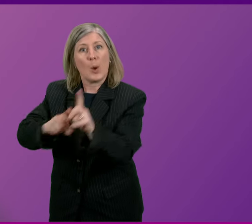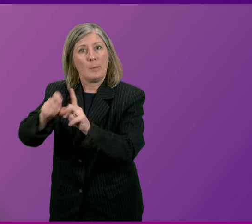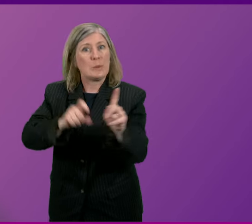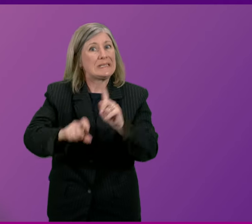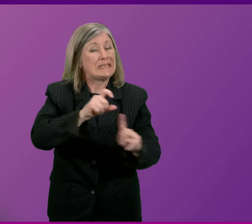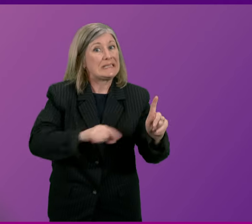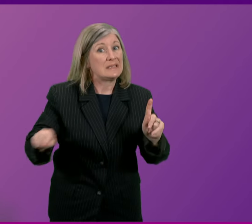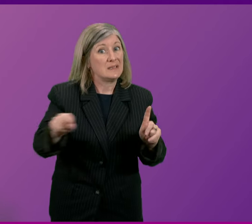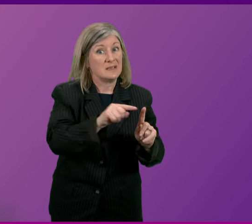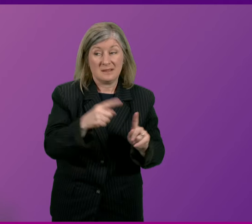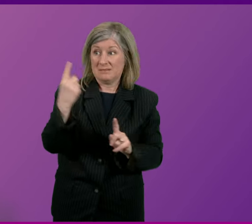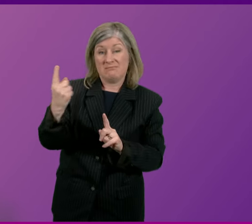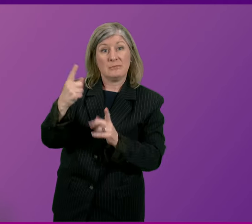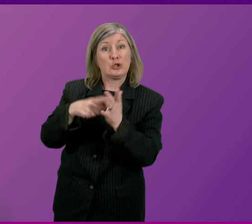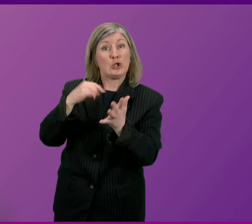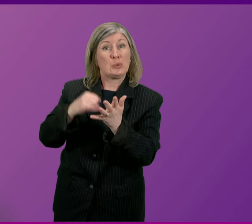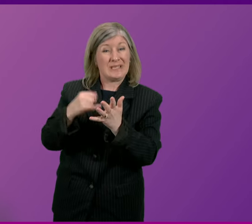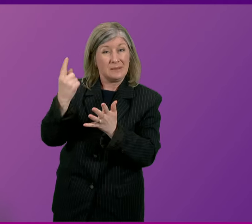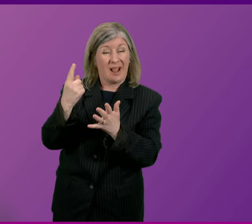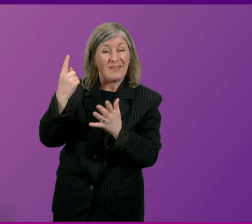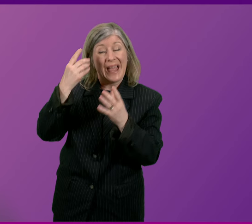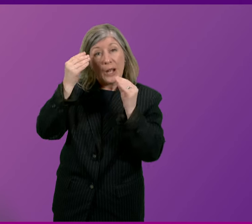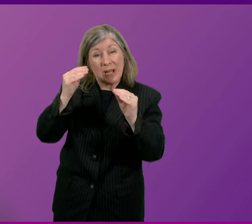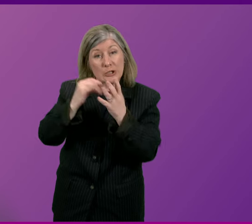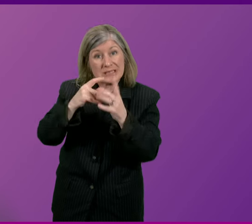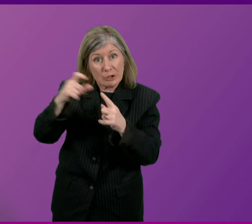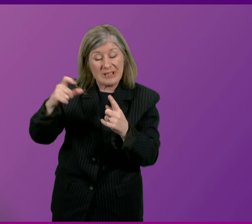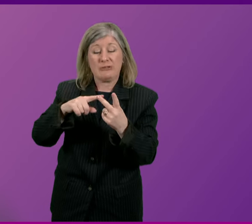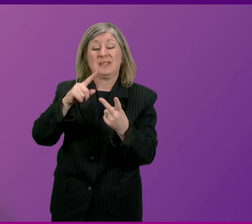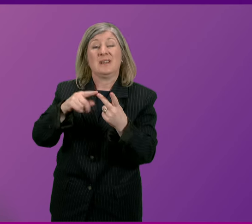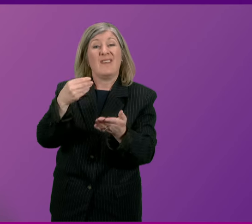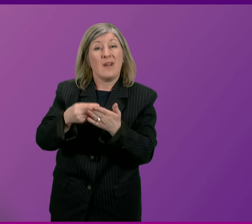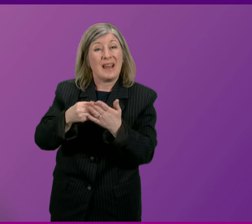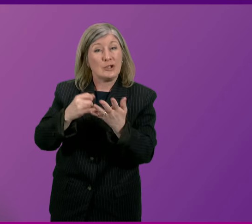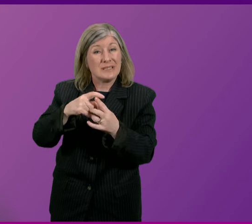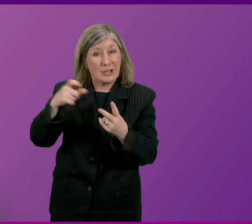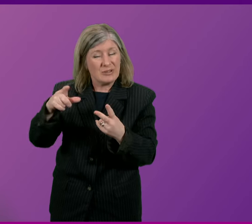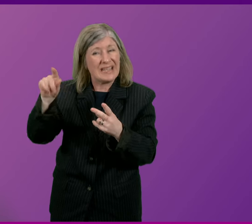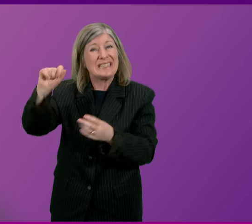as finance secretary then as education secretary are being felt by pupils, parents and teachers.